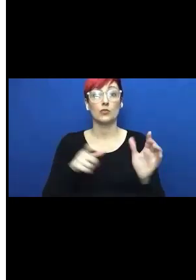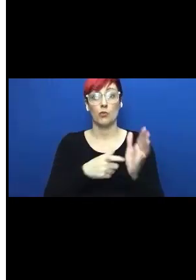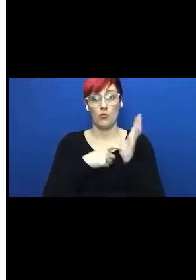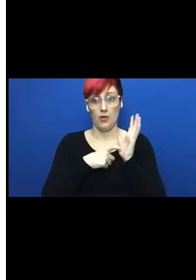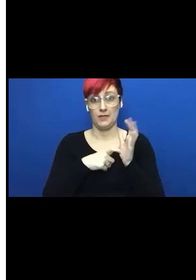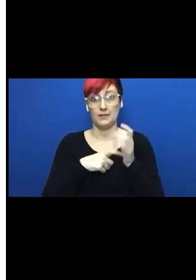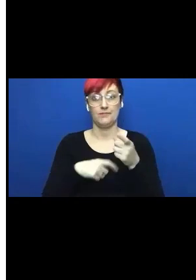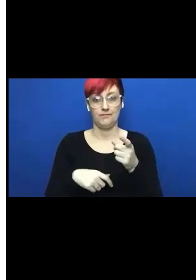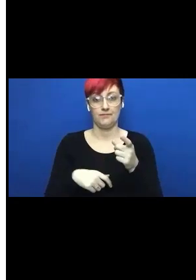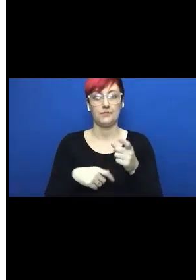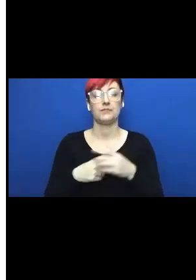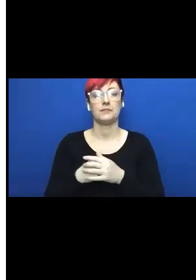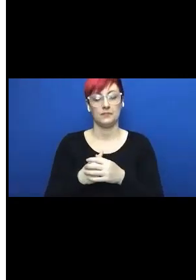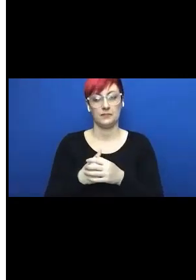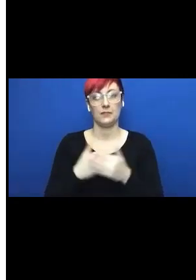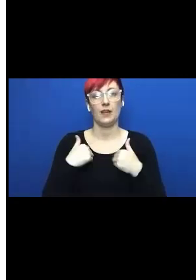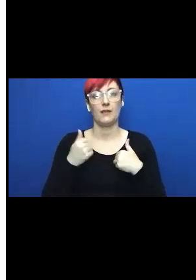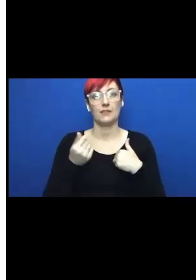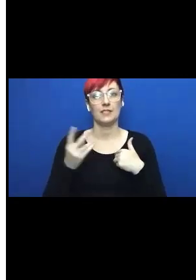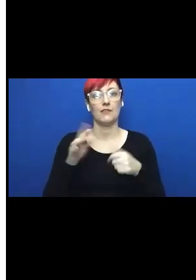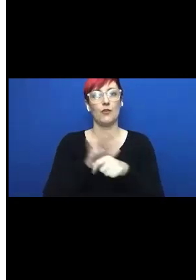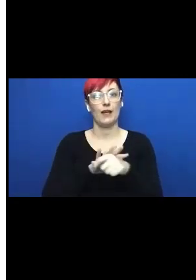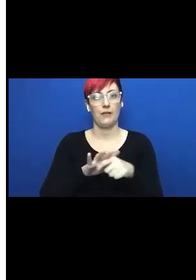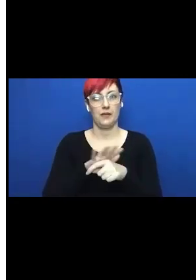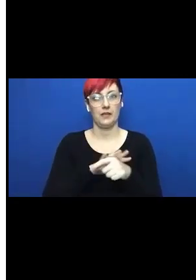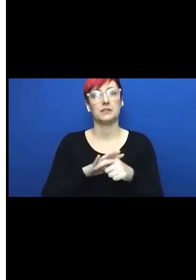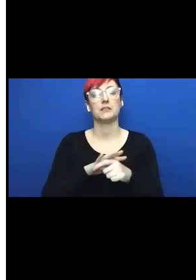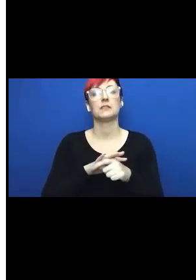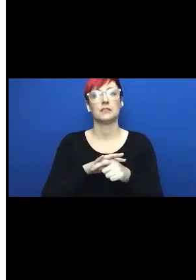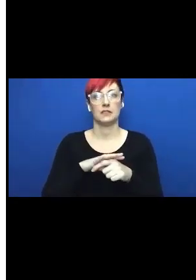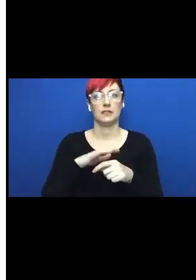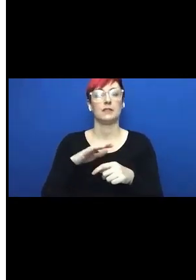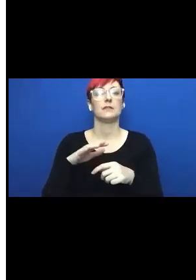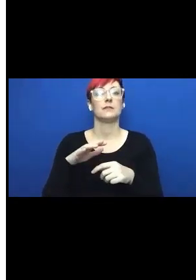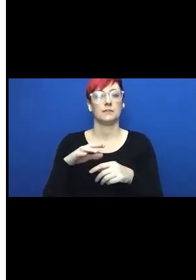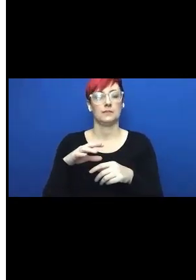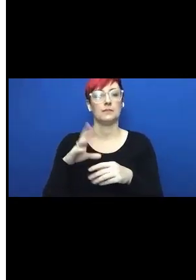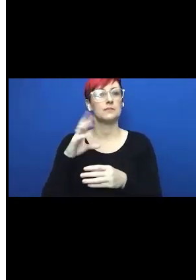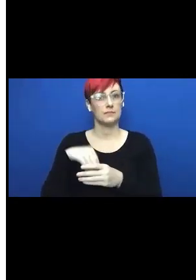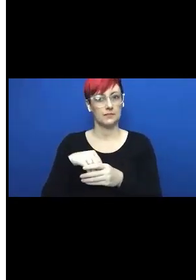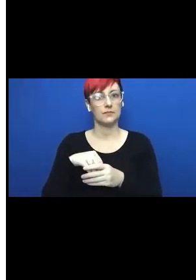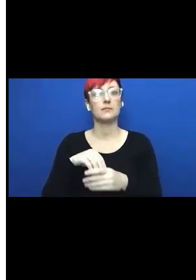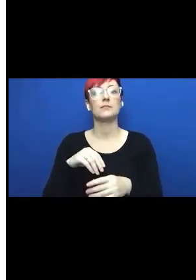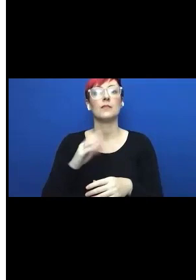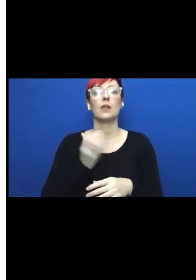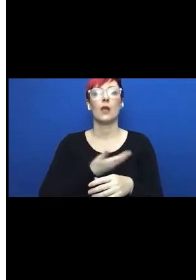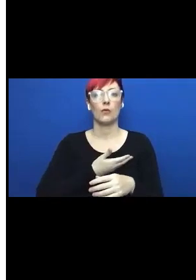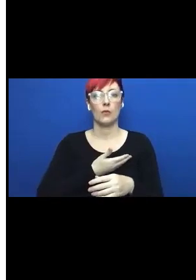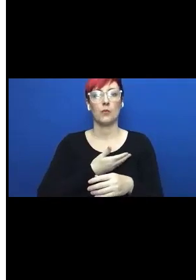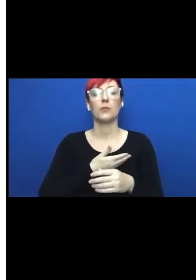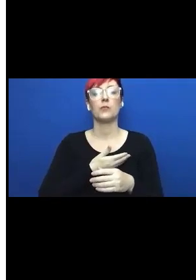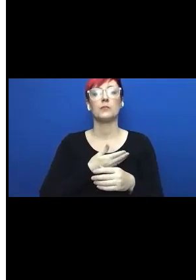we have several areas within our interagency